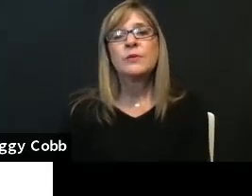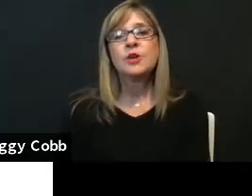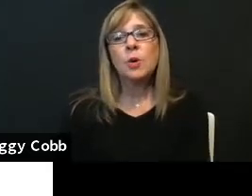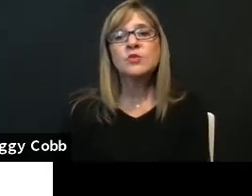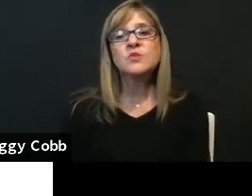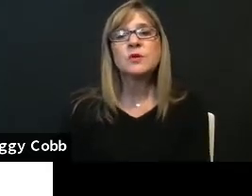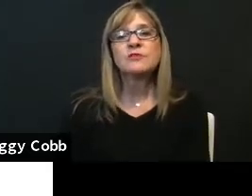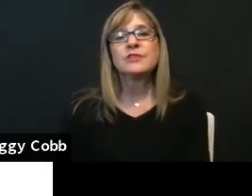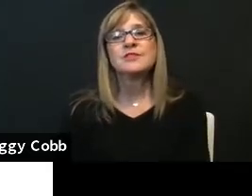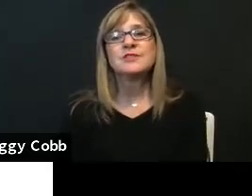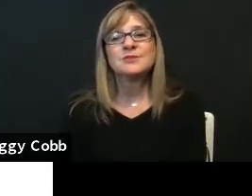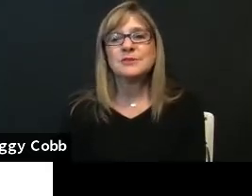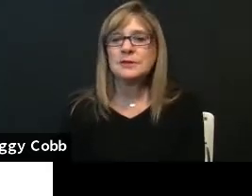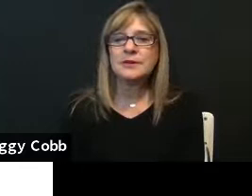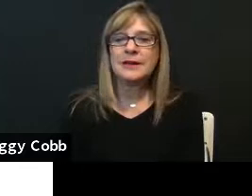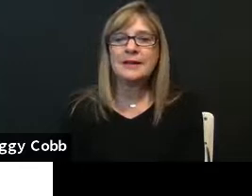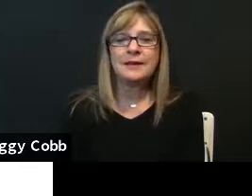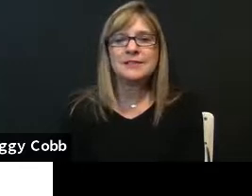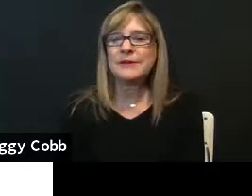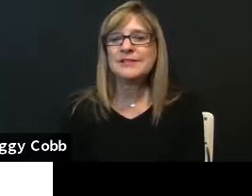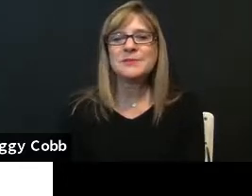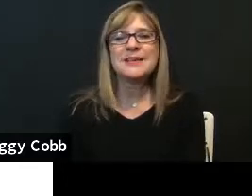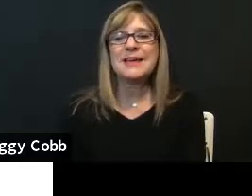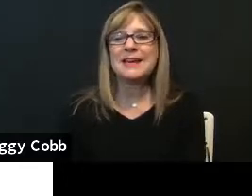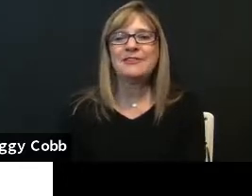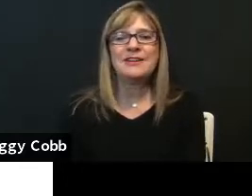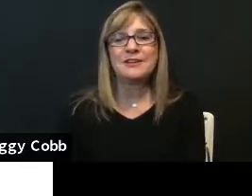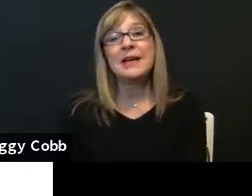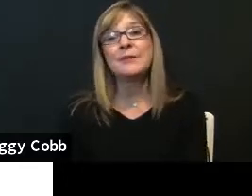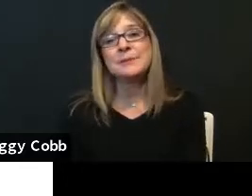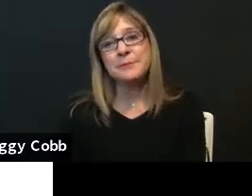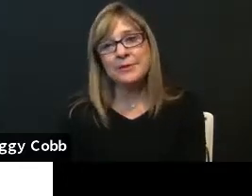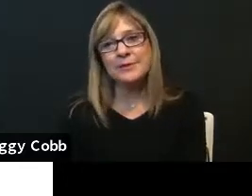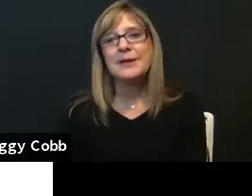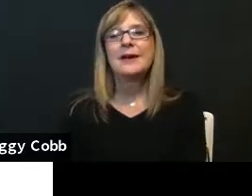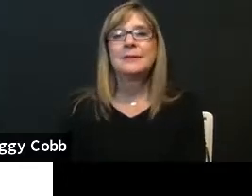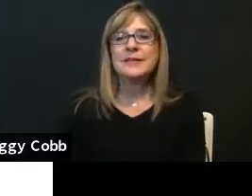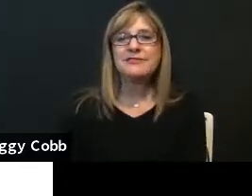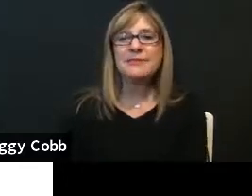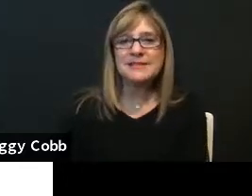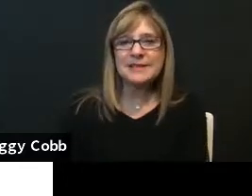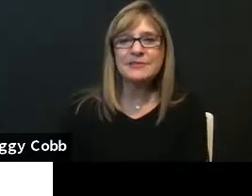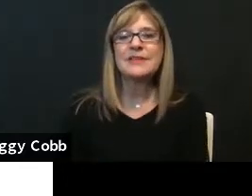what the goals were for the student. Oh I had experience with that every year, now as a mother, I'm deaf myself